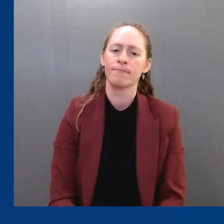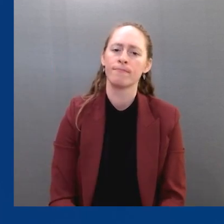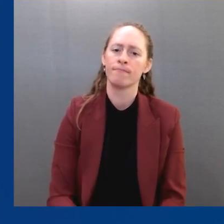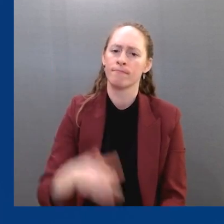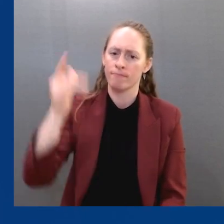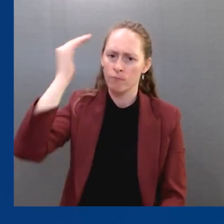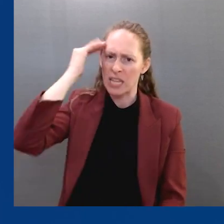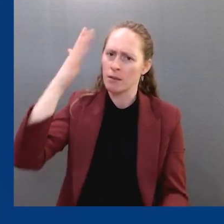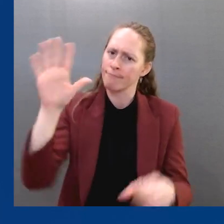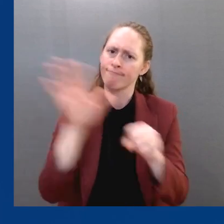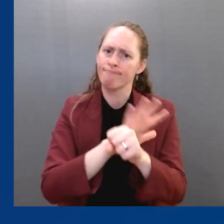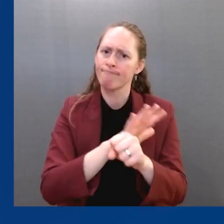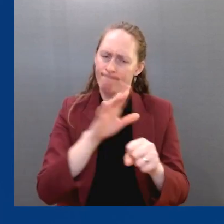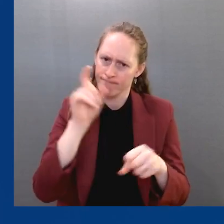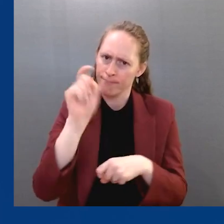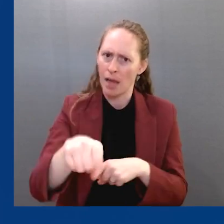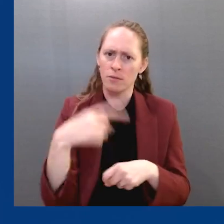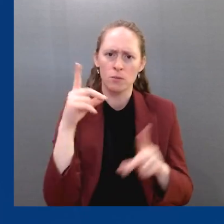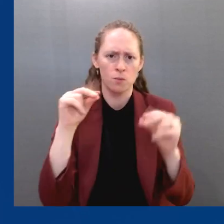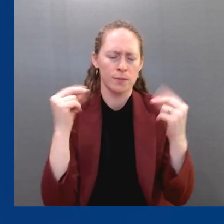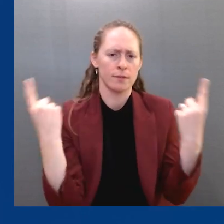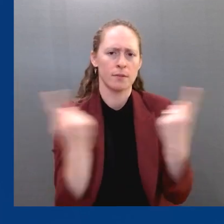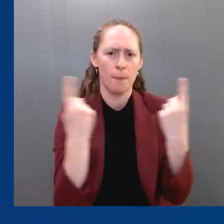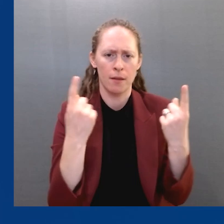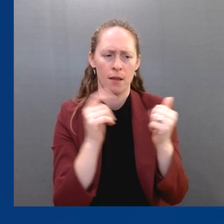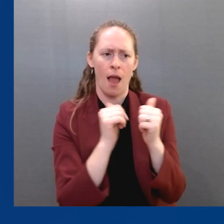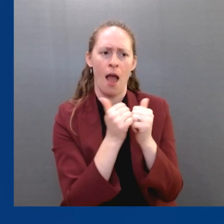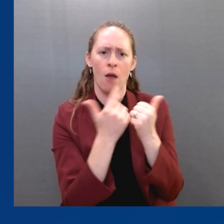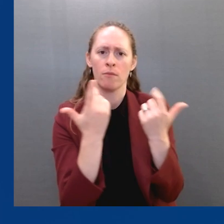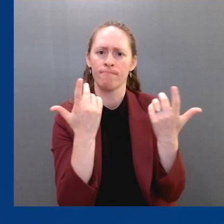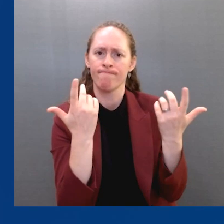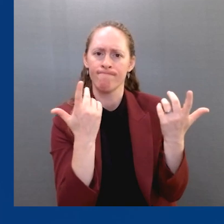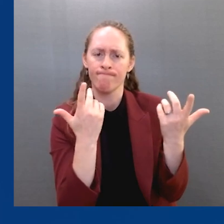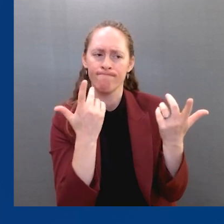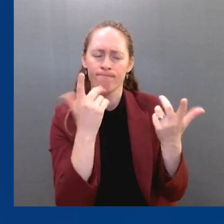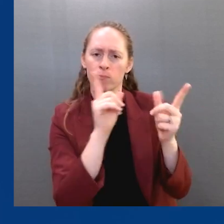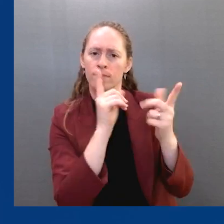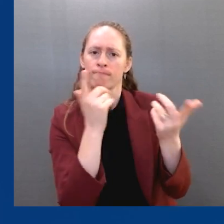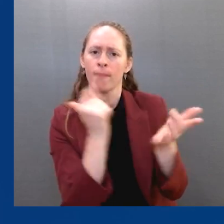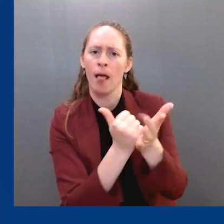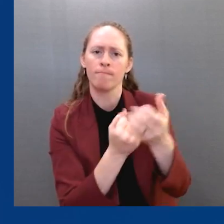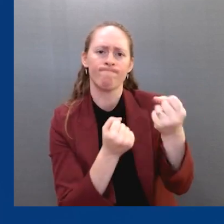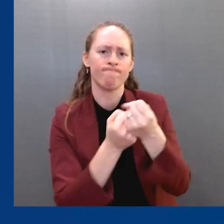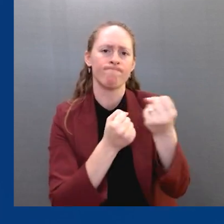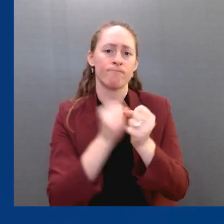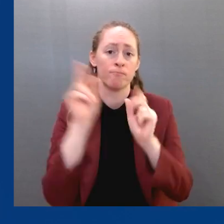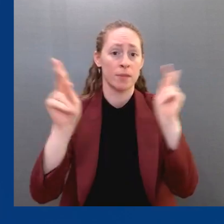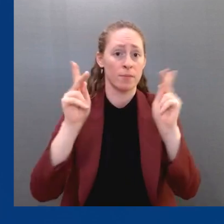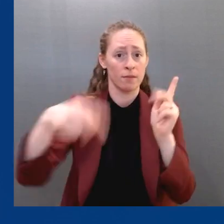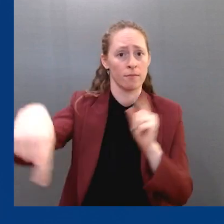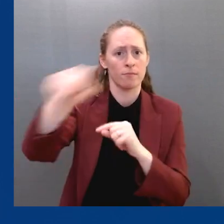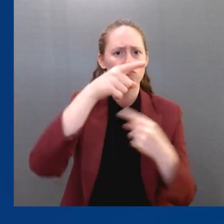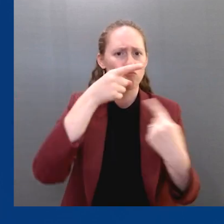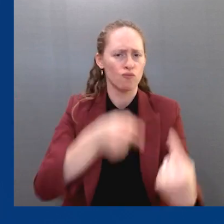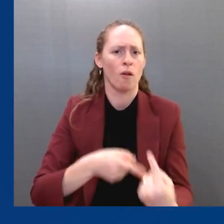with an all of government response on this. Rochelle, to you on masking, on public transport. Dr. Walensky: Yeah, thank you for that question.